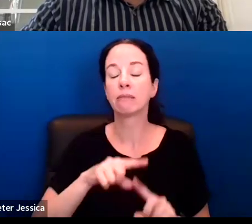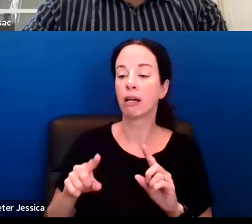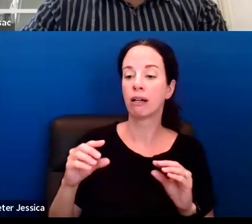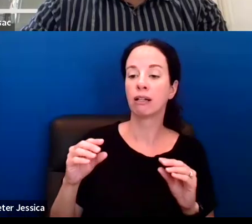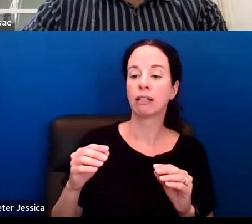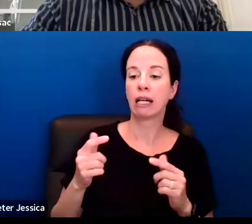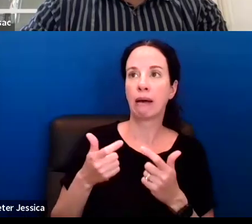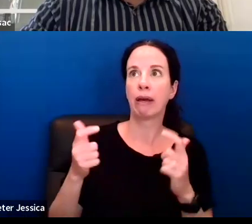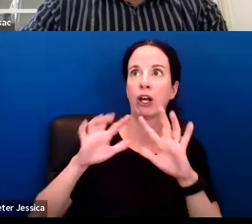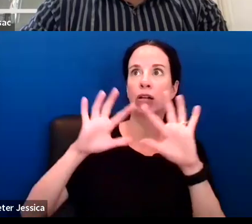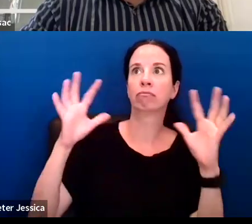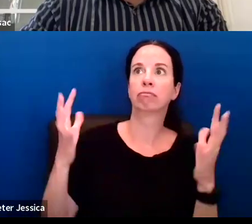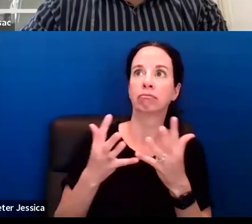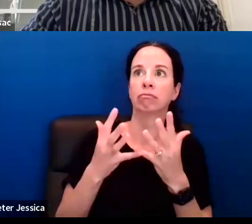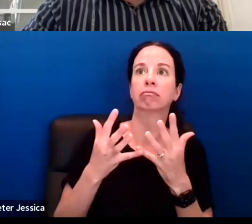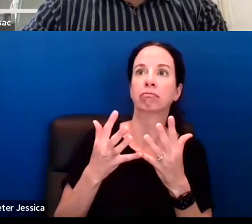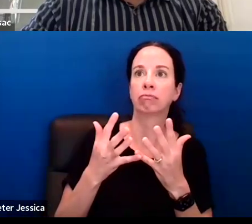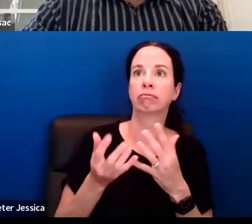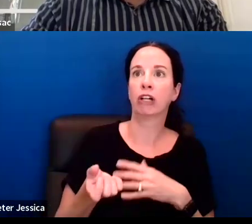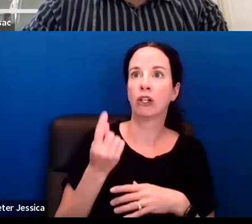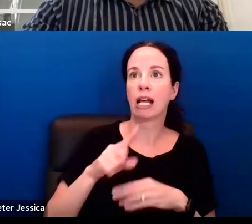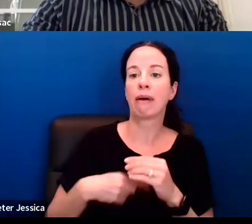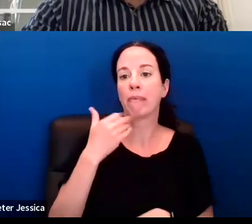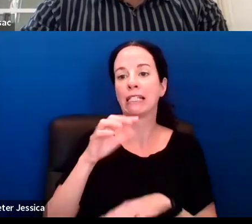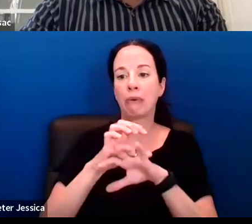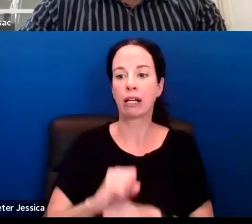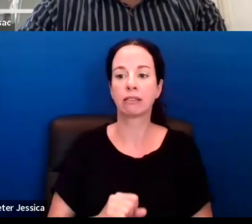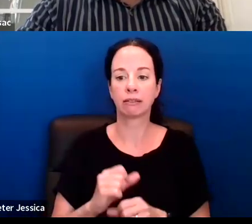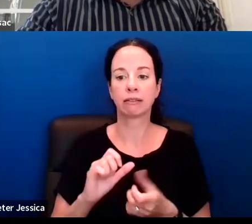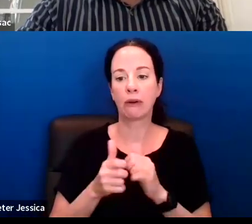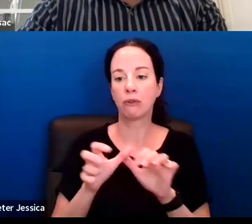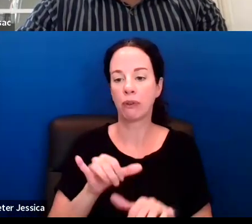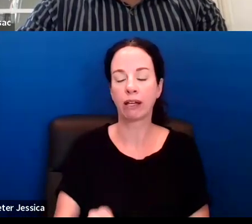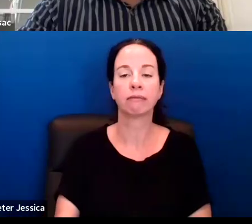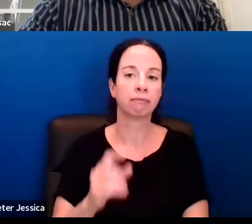broader picture on just, kind of, best practices in doing that, so that will be provided